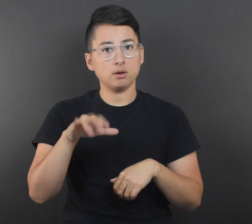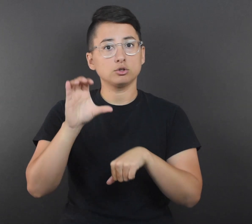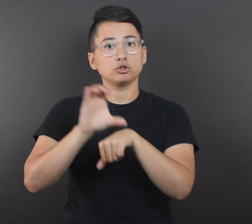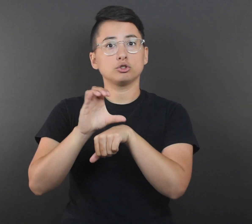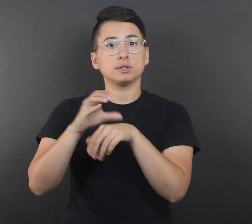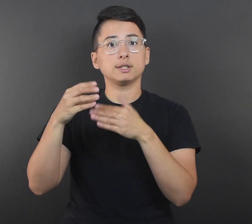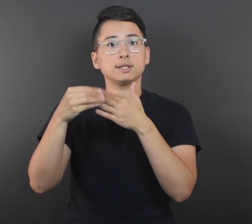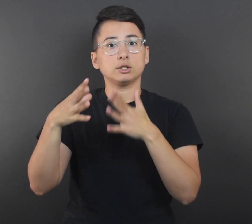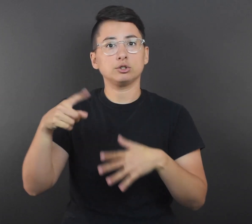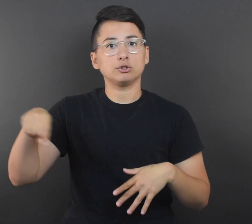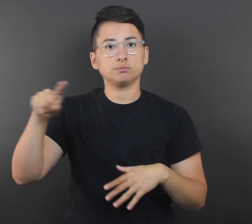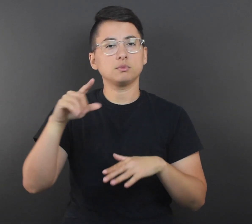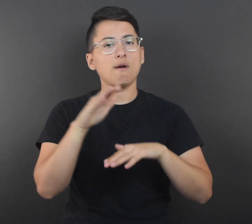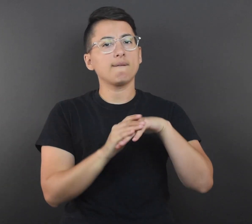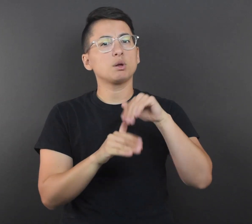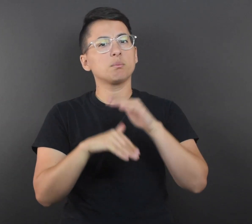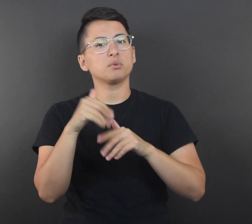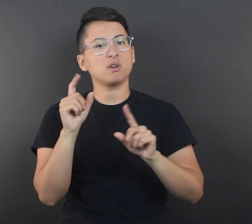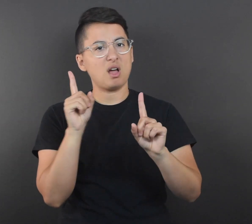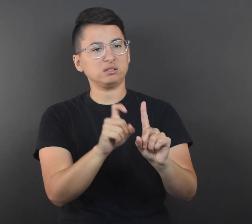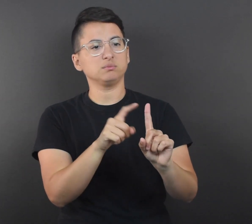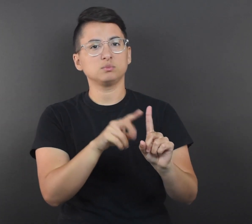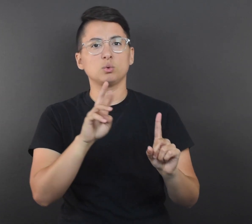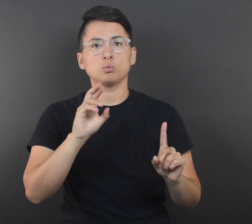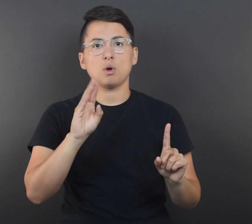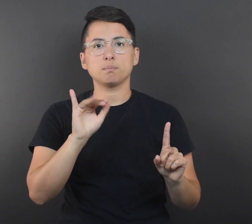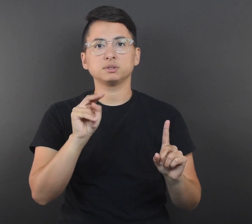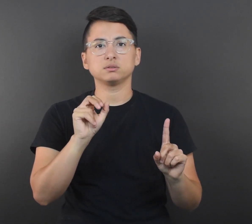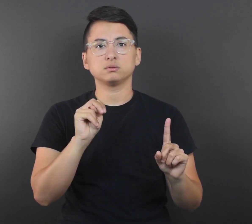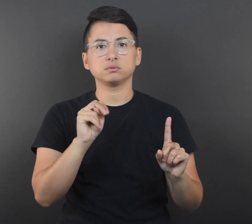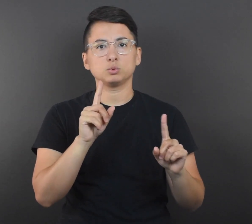that they otherwise wouldn’t have been comfortable asking [anyone else].”